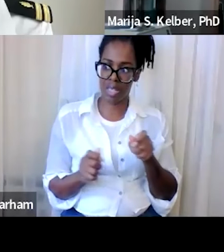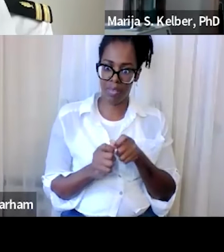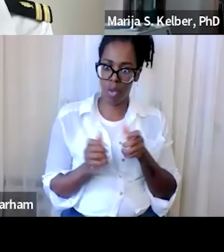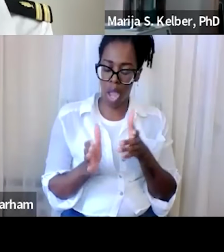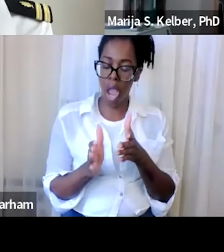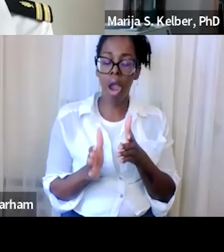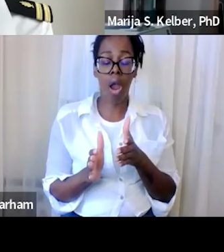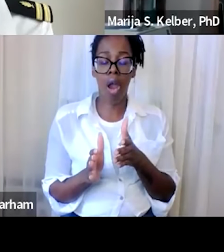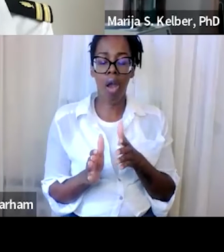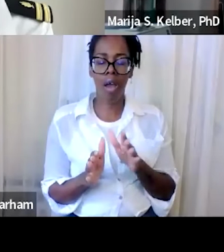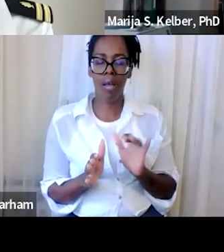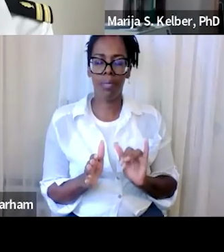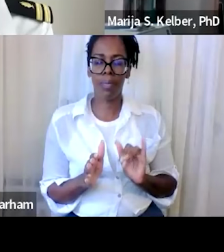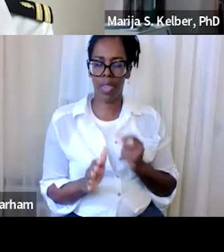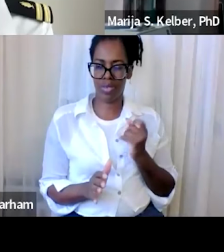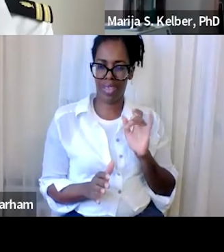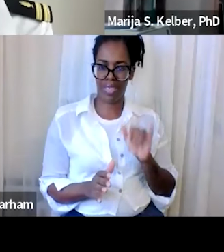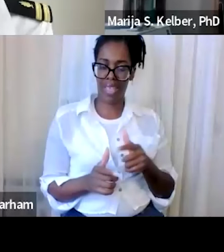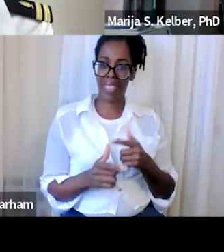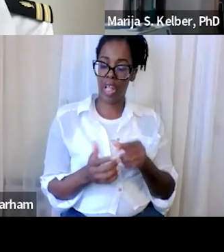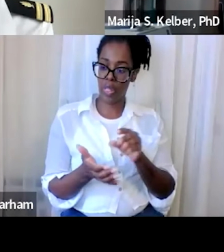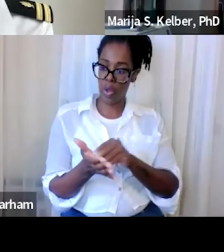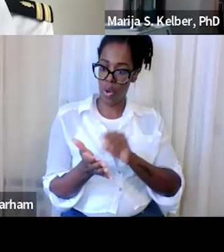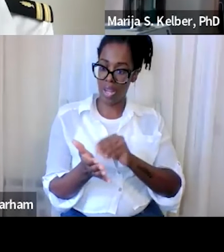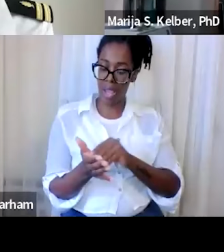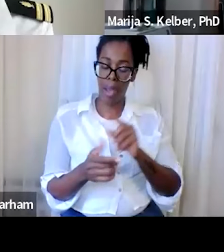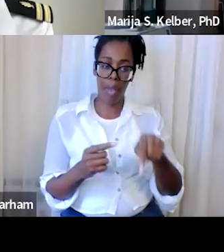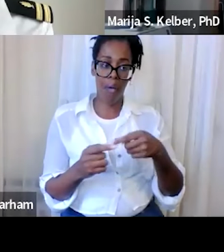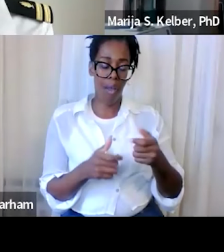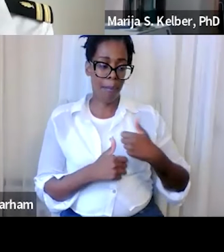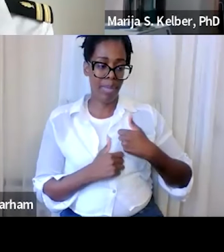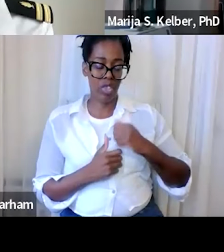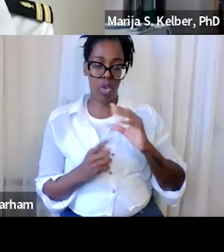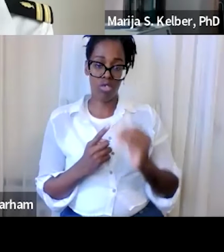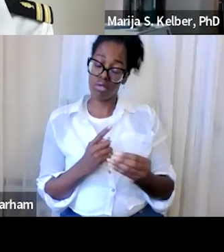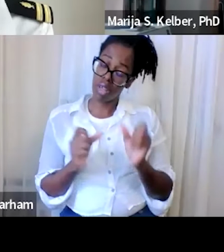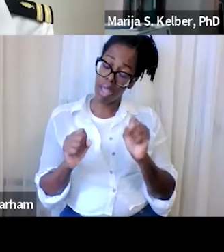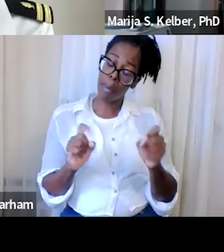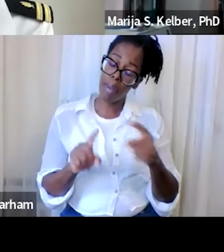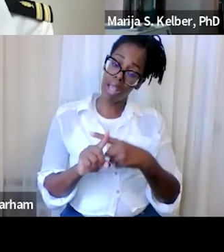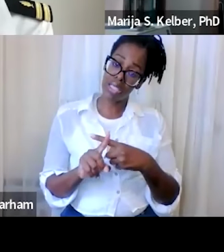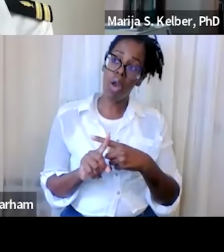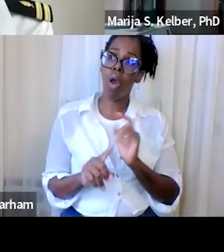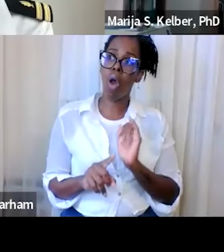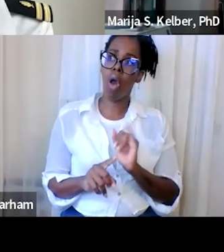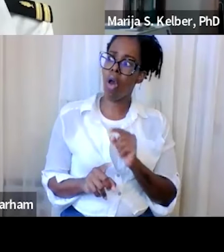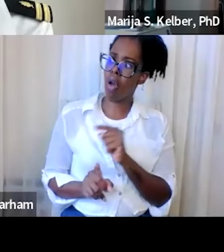really learning about that military culture. And it could be in a positive way, you know, this individual is always showing up on time